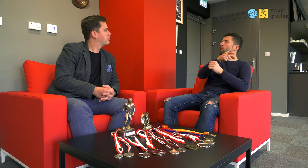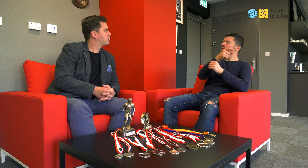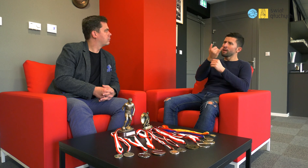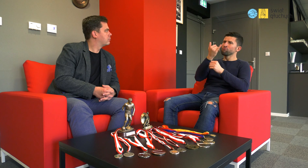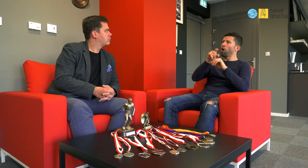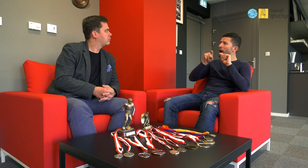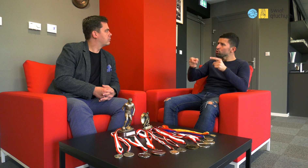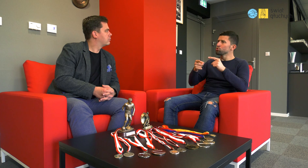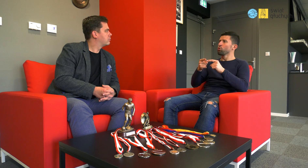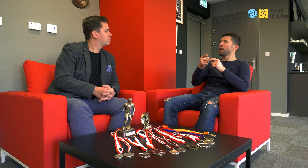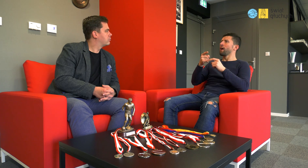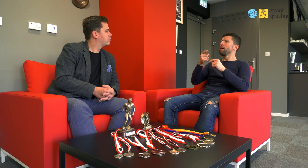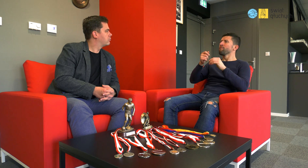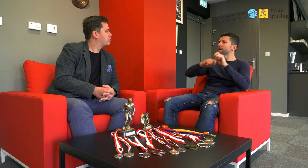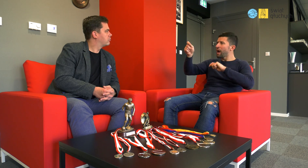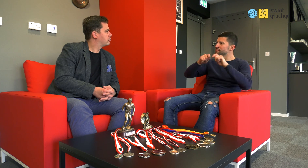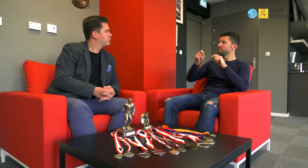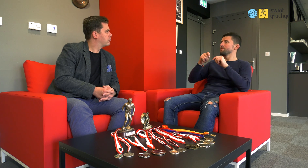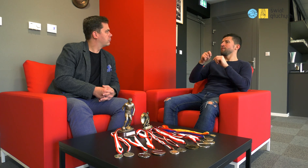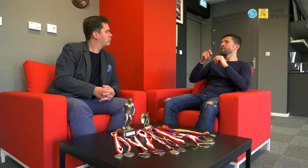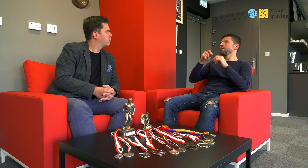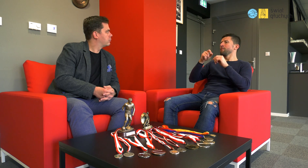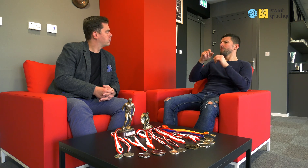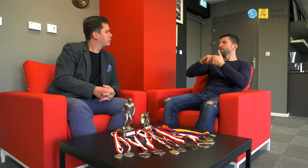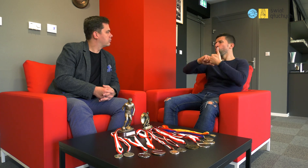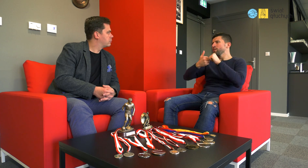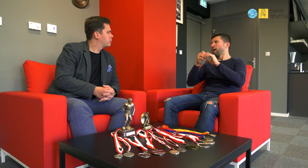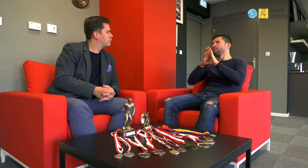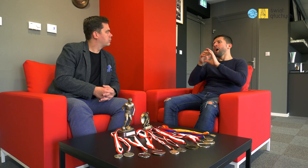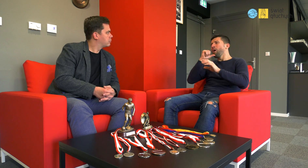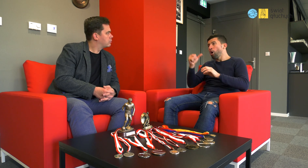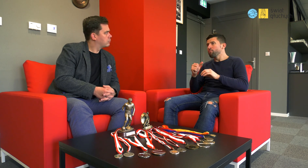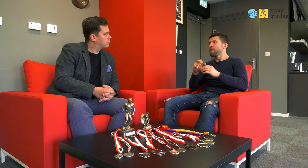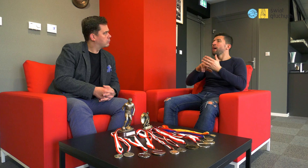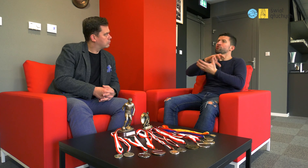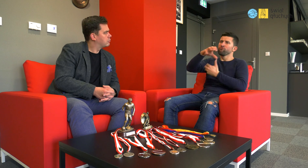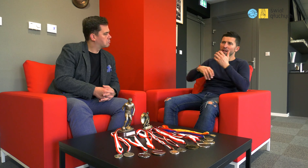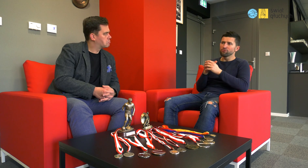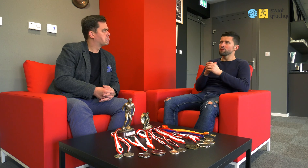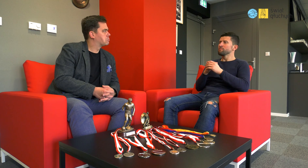They always organize trips to European or world tournaments,